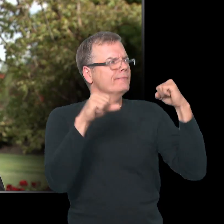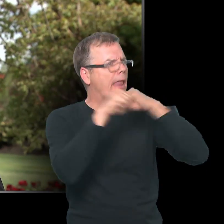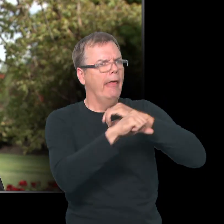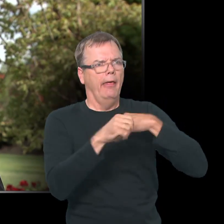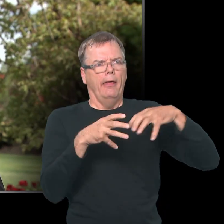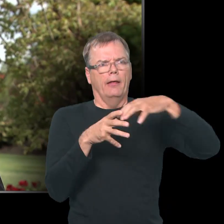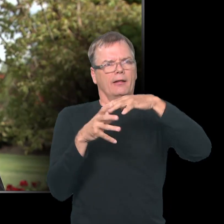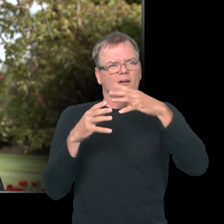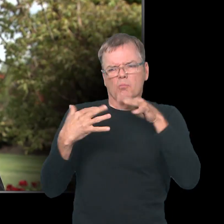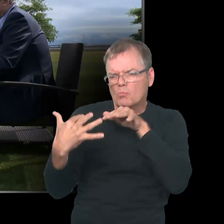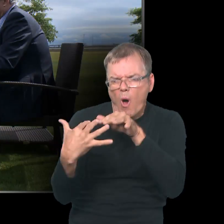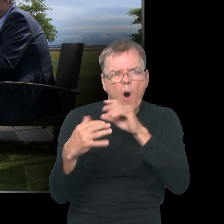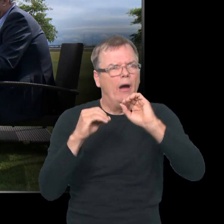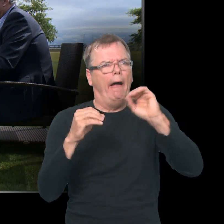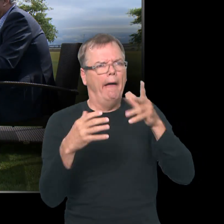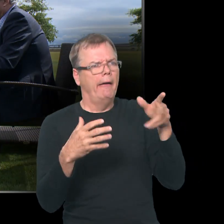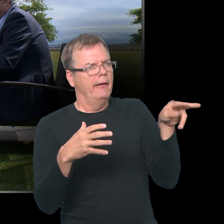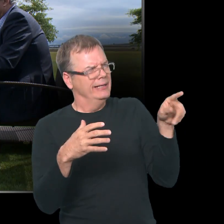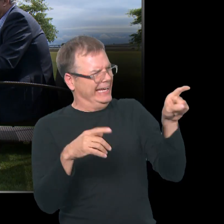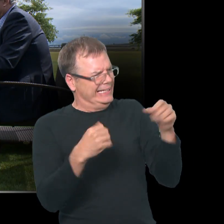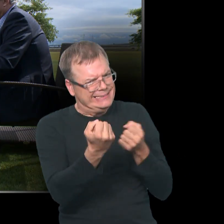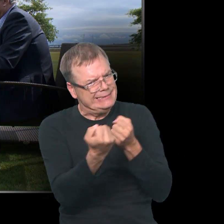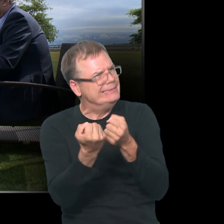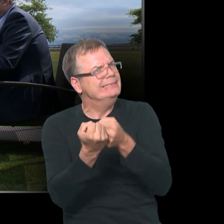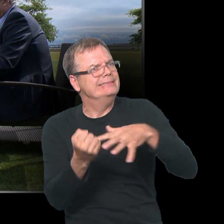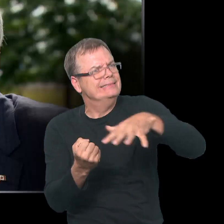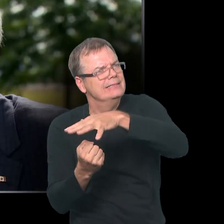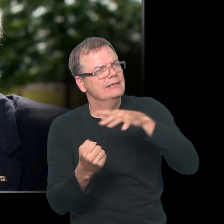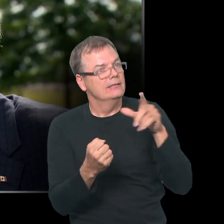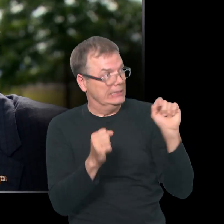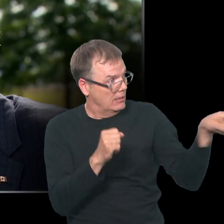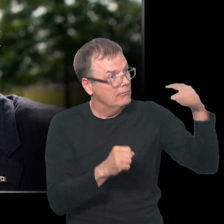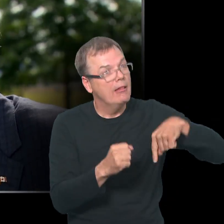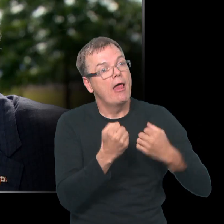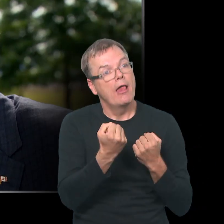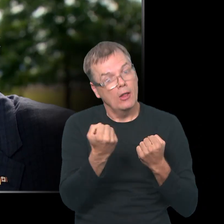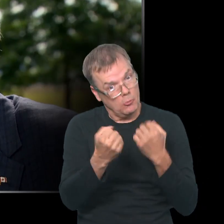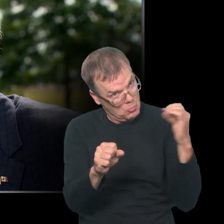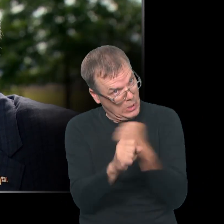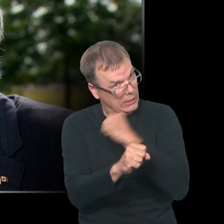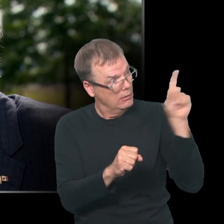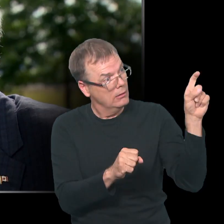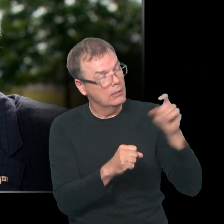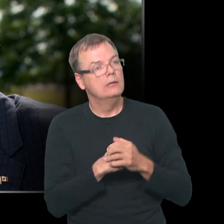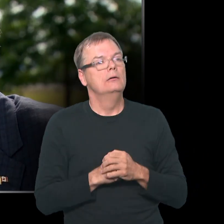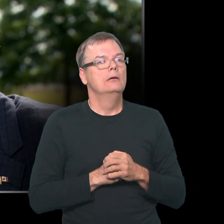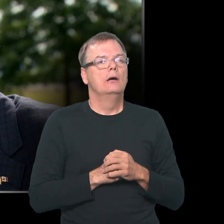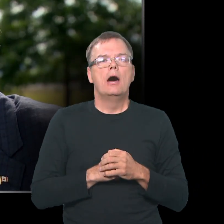to fight on the ground. There is a question of willingness, a question of ability. So is this a winnable war?